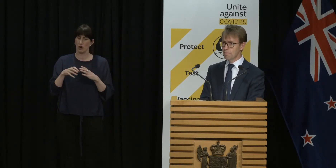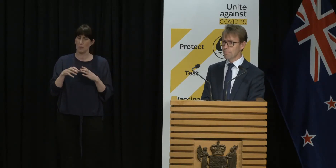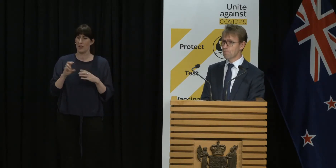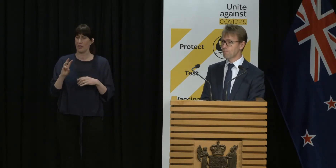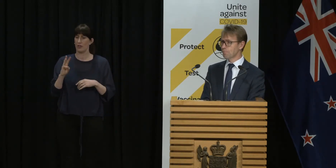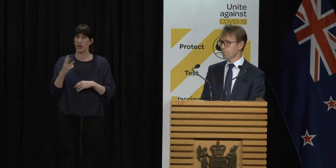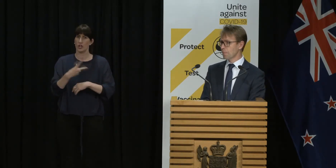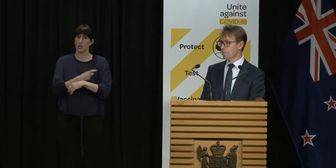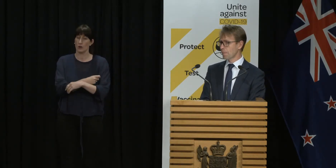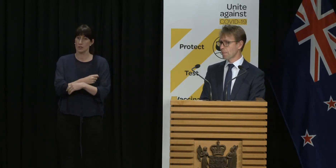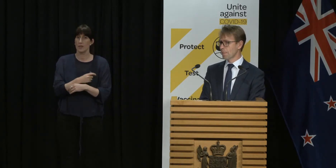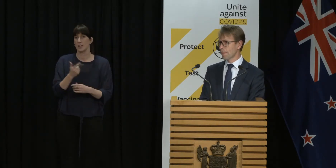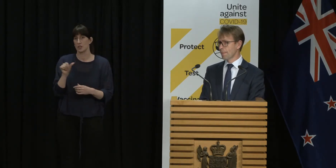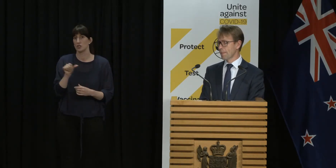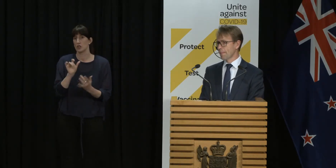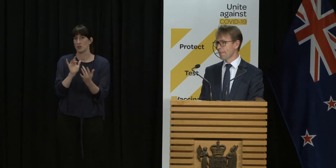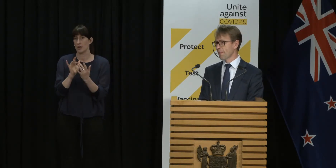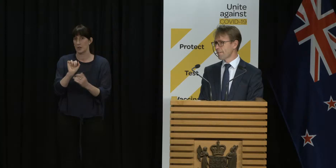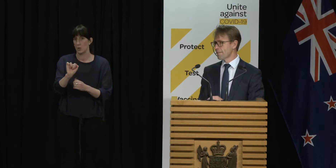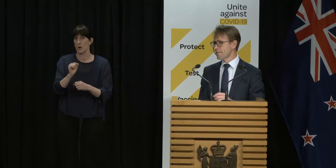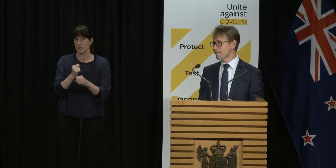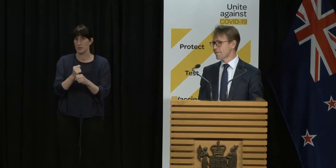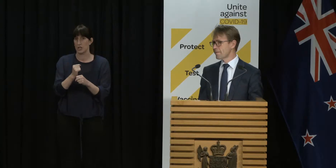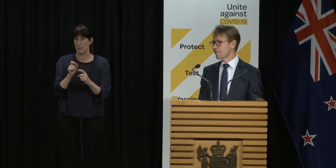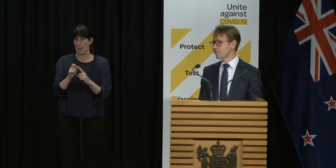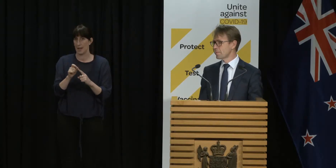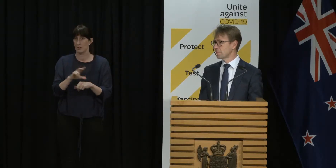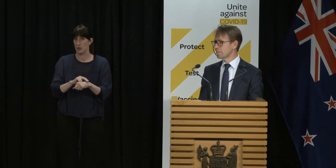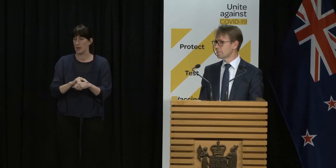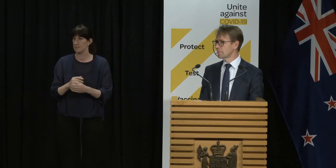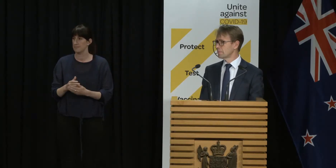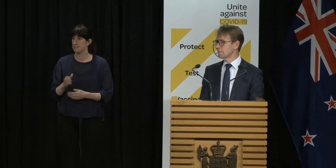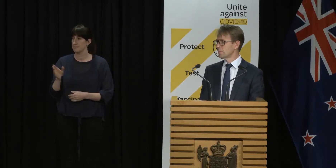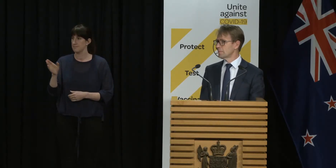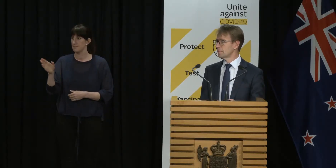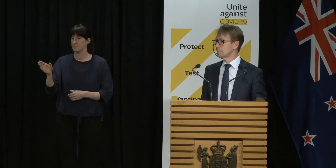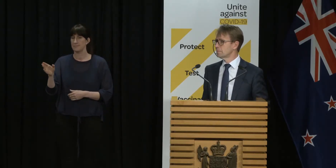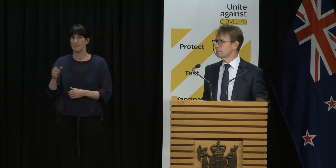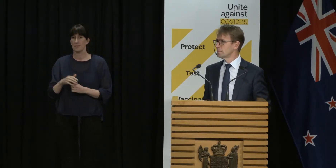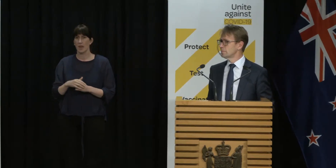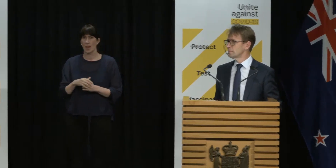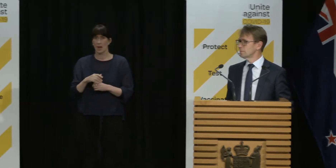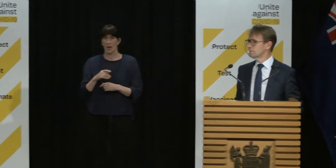specifically included in that group of people who acquired the 3rd dose or for whom it is recommended. If people feel they fall in those groups, they should